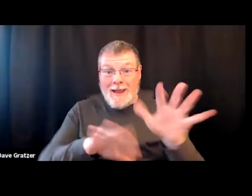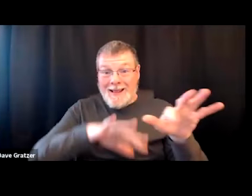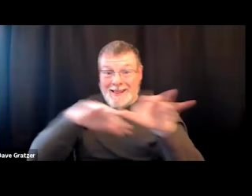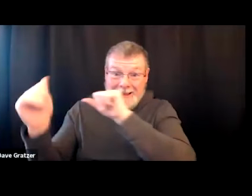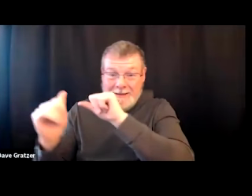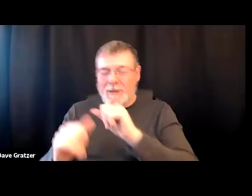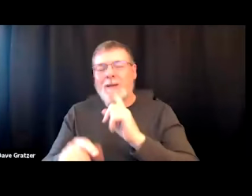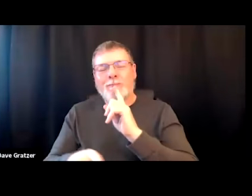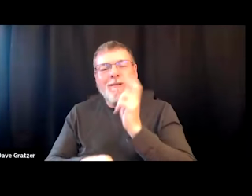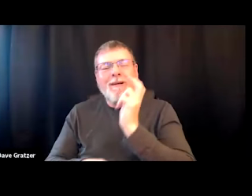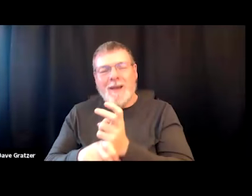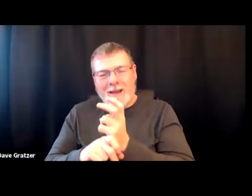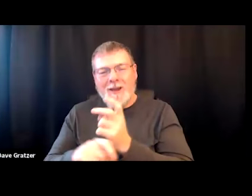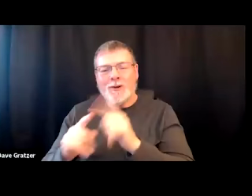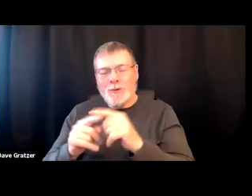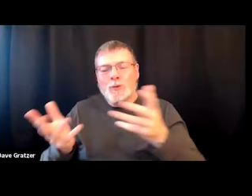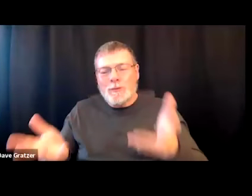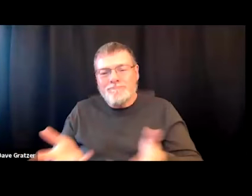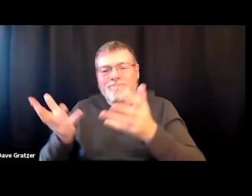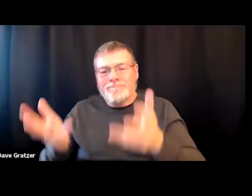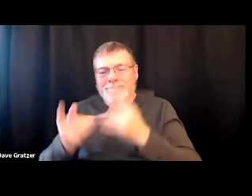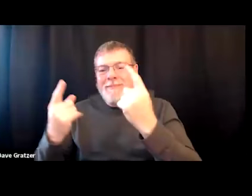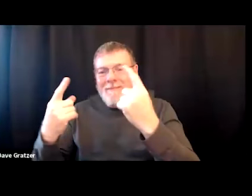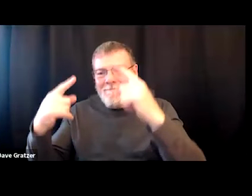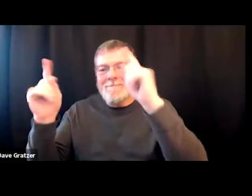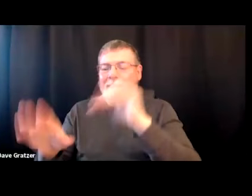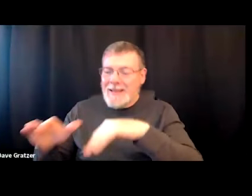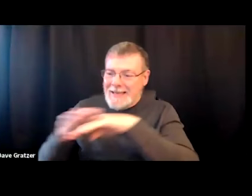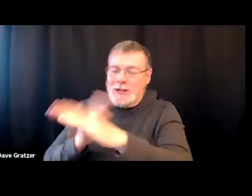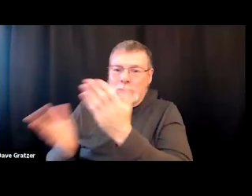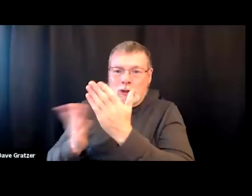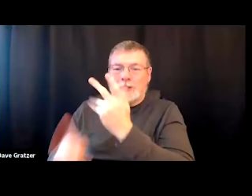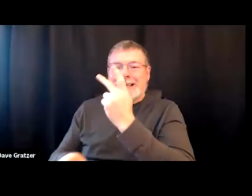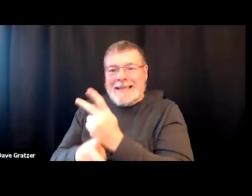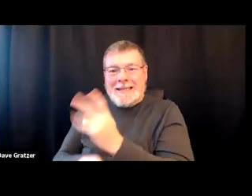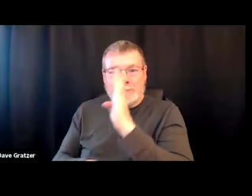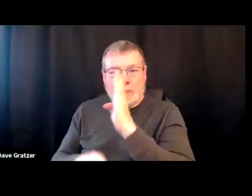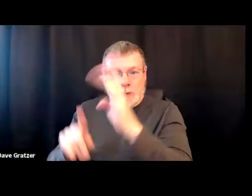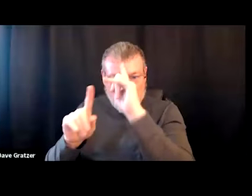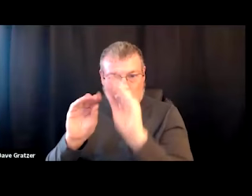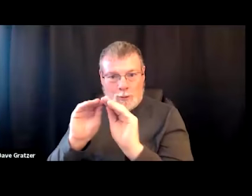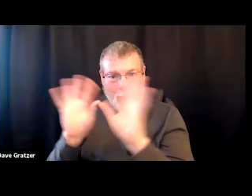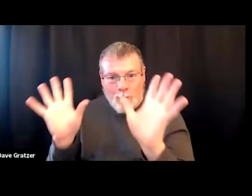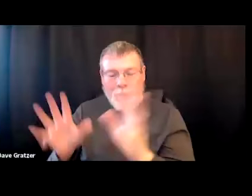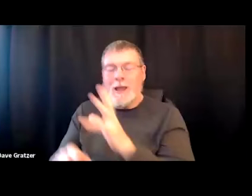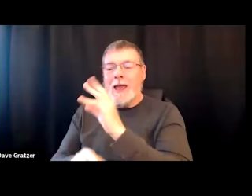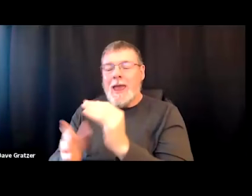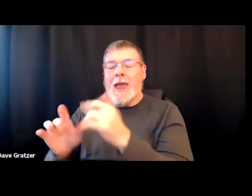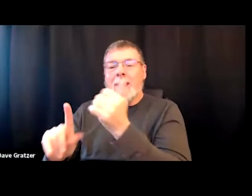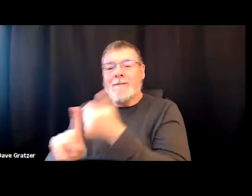very hard to engage somebody in effective reentry services, to keep them sober and to keep them out of the justice system